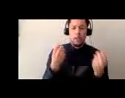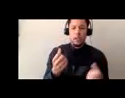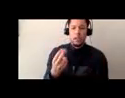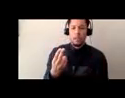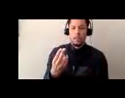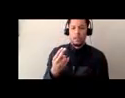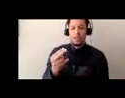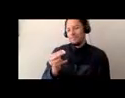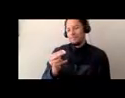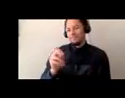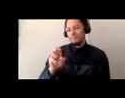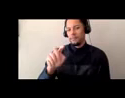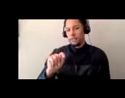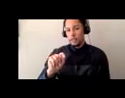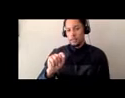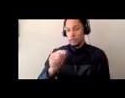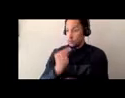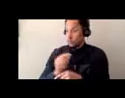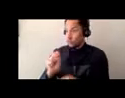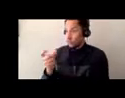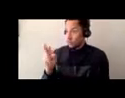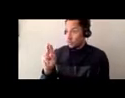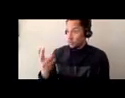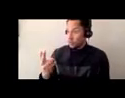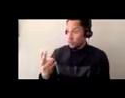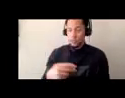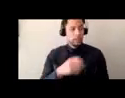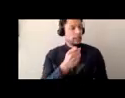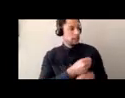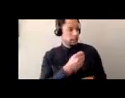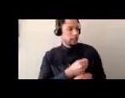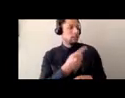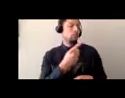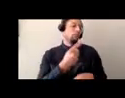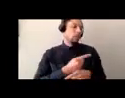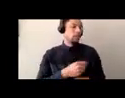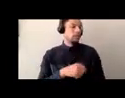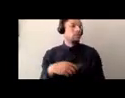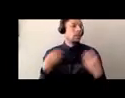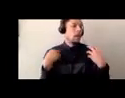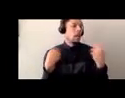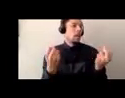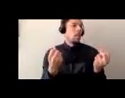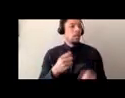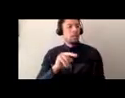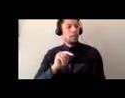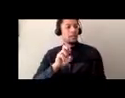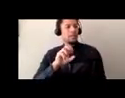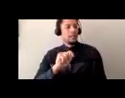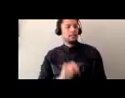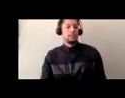Sarah May: That is correct.